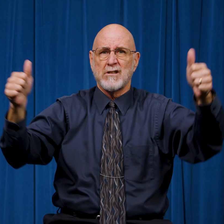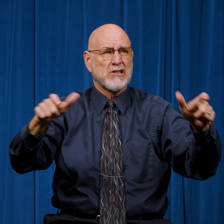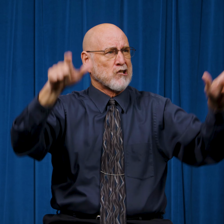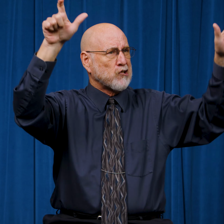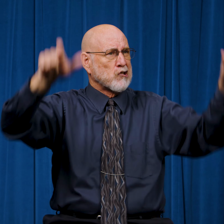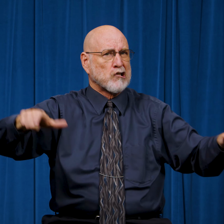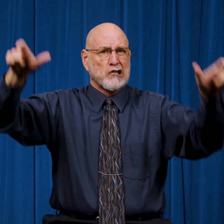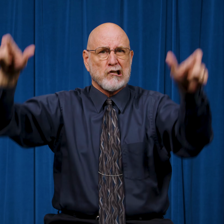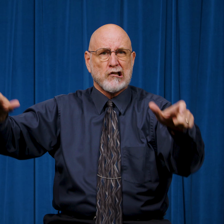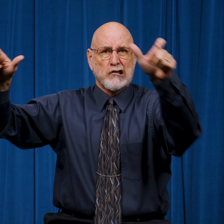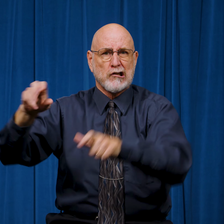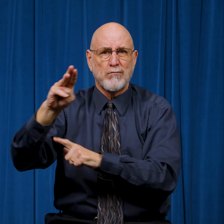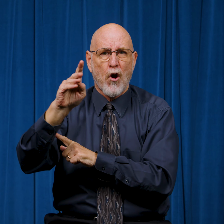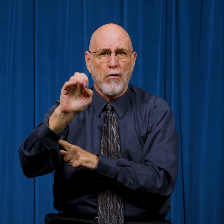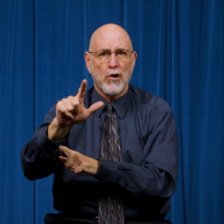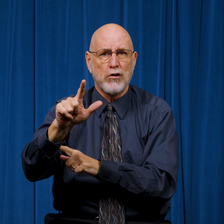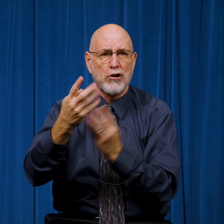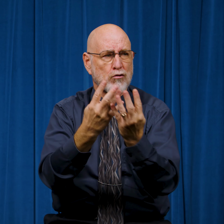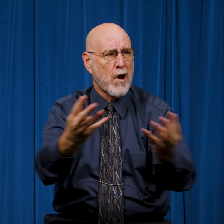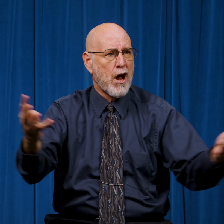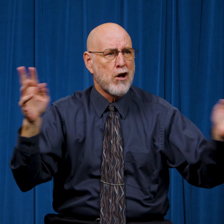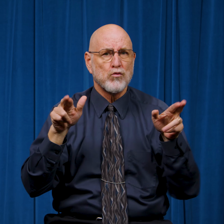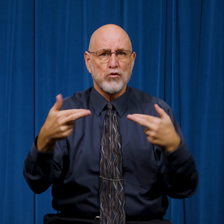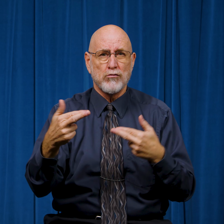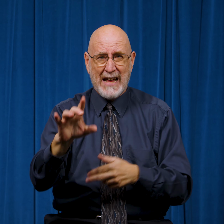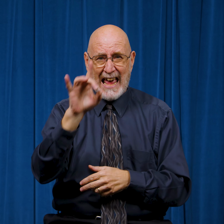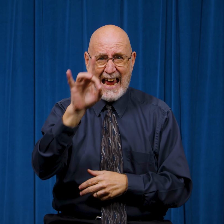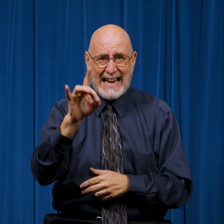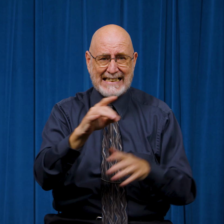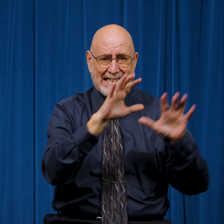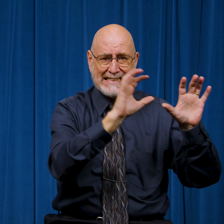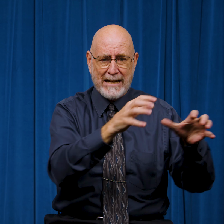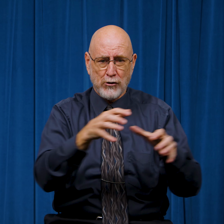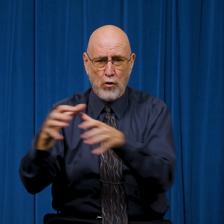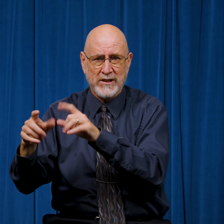These statues represent eight categories of knowledge,